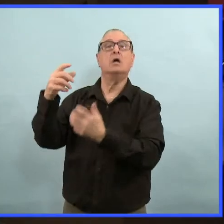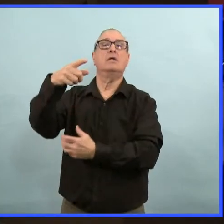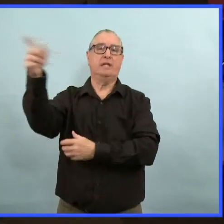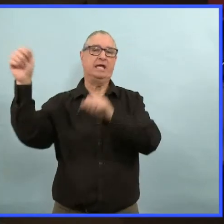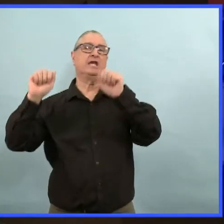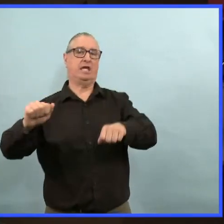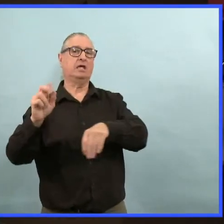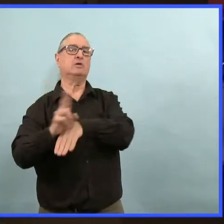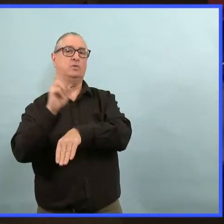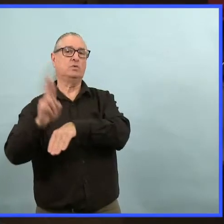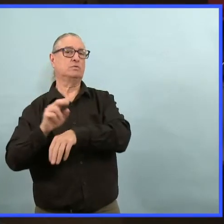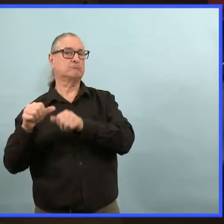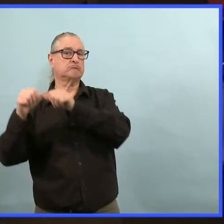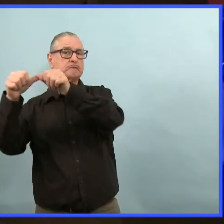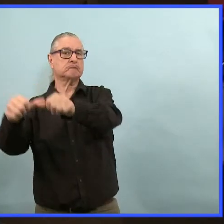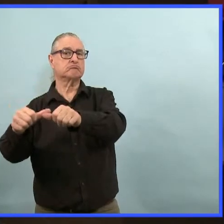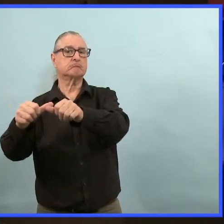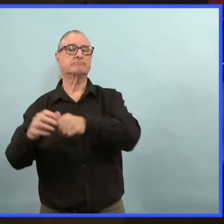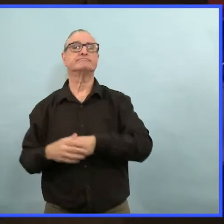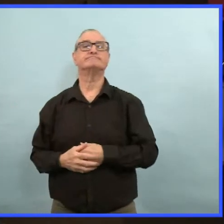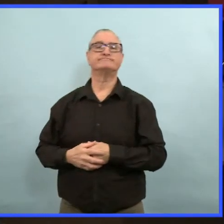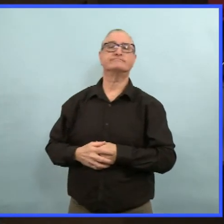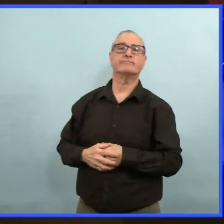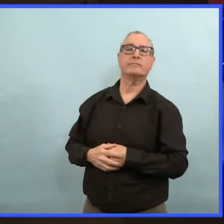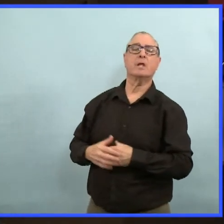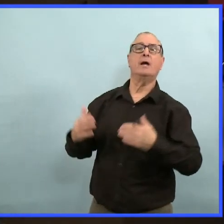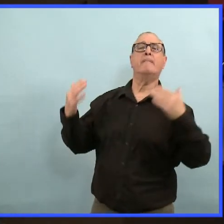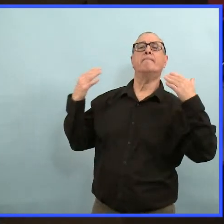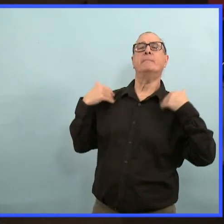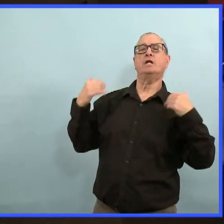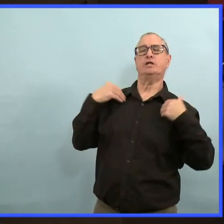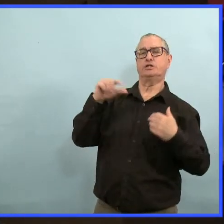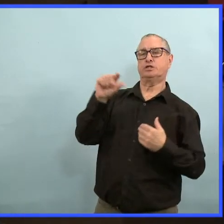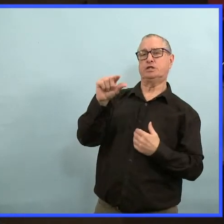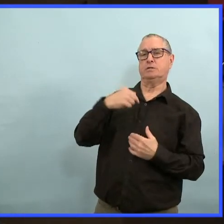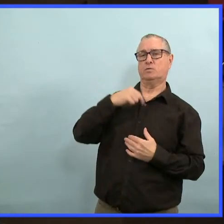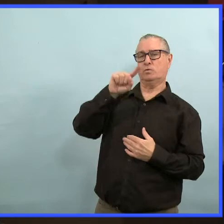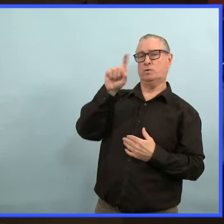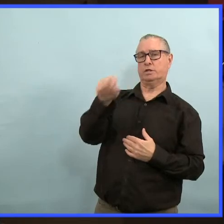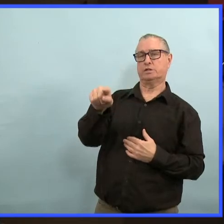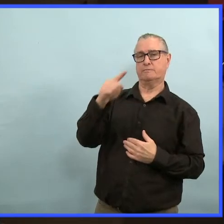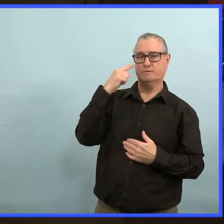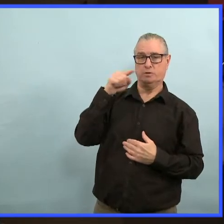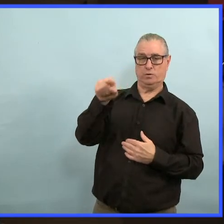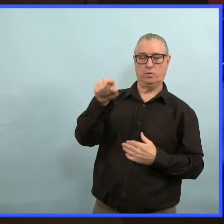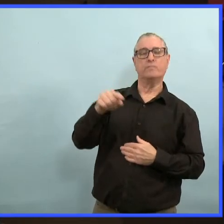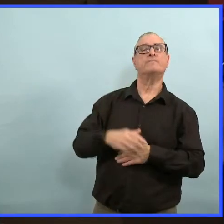mr gordon what sort of help would you be providing to people who may want to upgrade